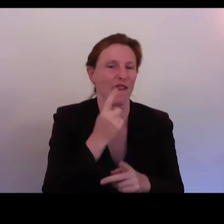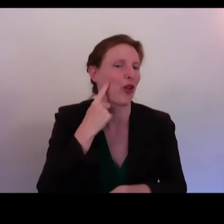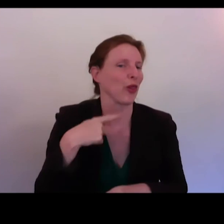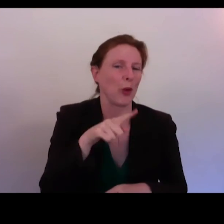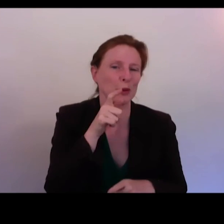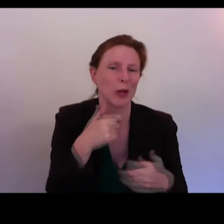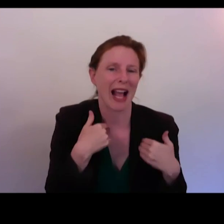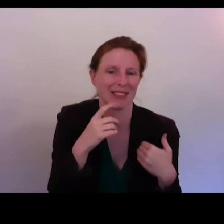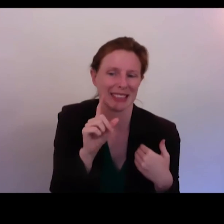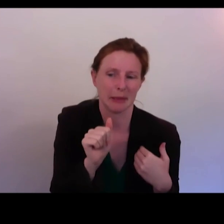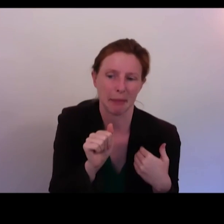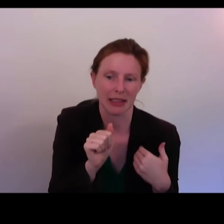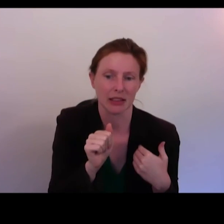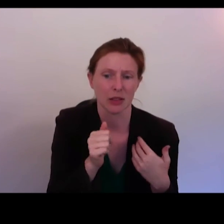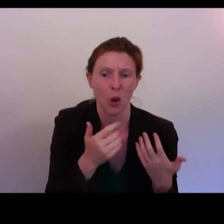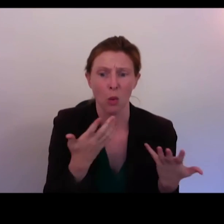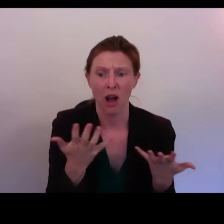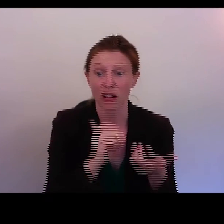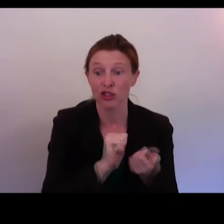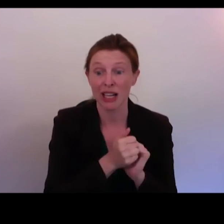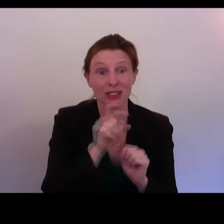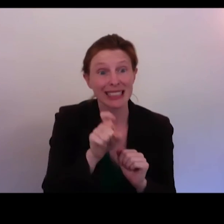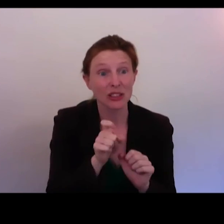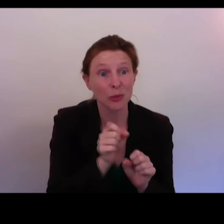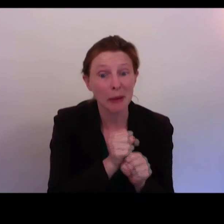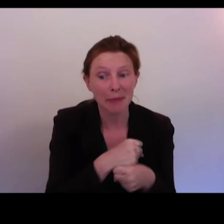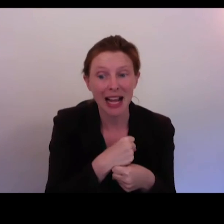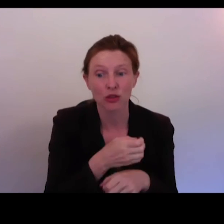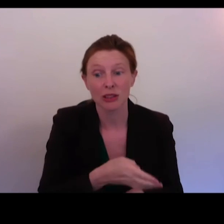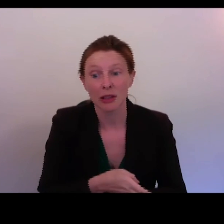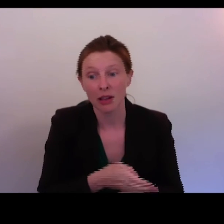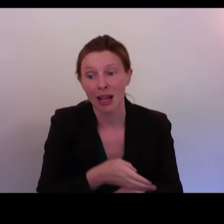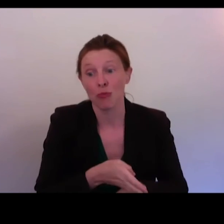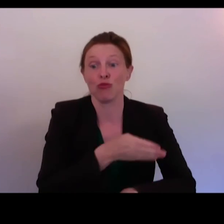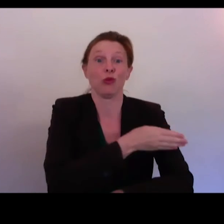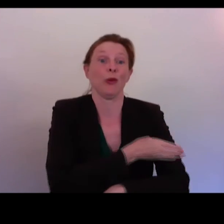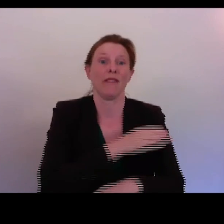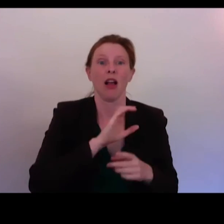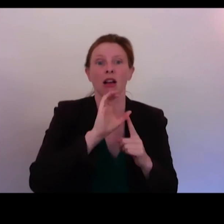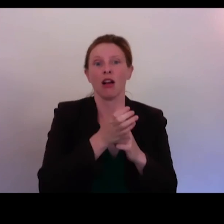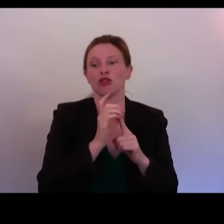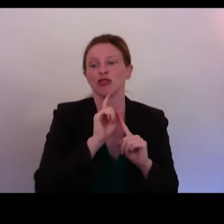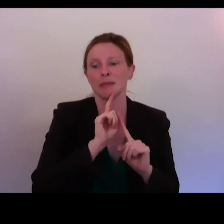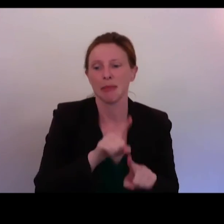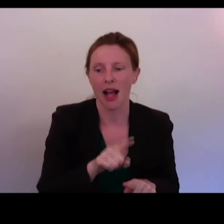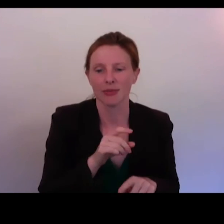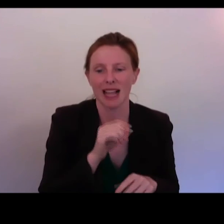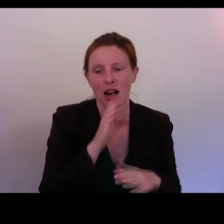"have the patient centered care for all patients? "Can there be ways to make improvements